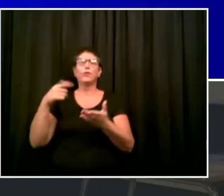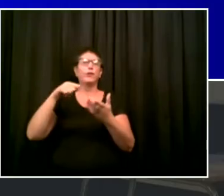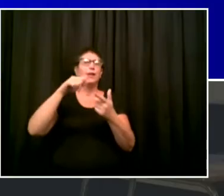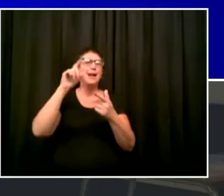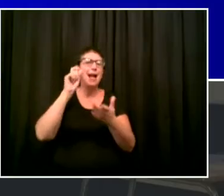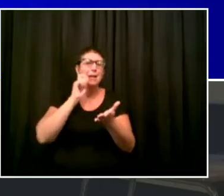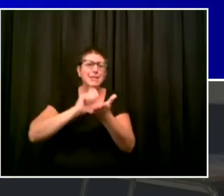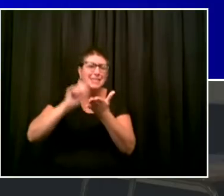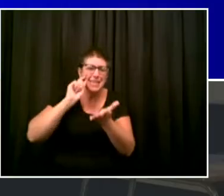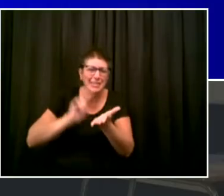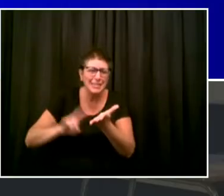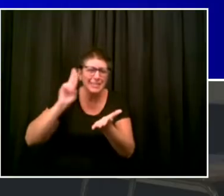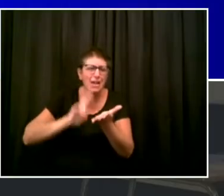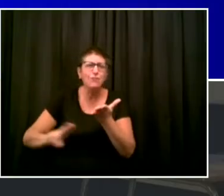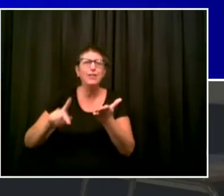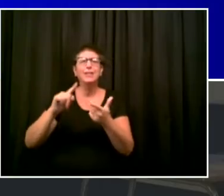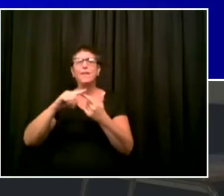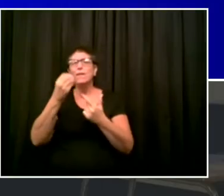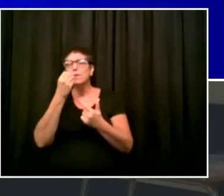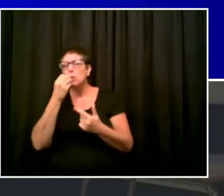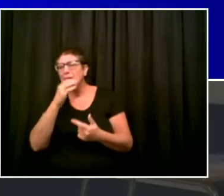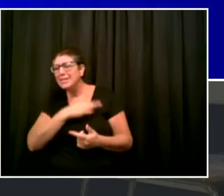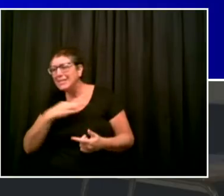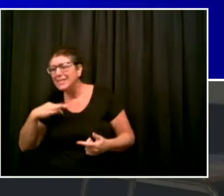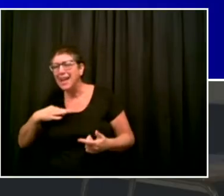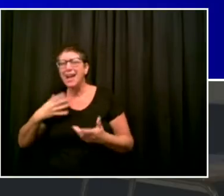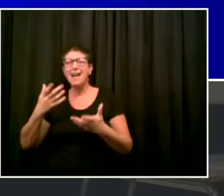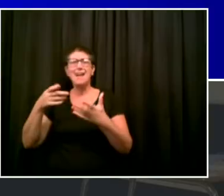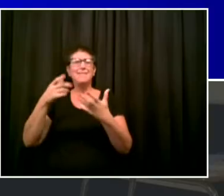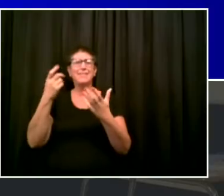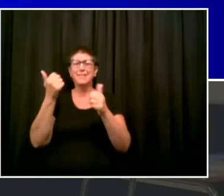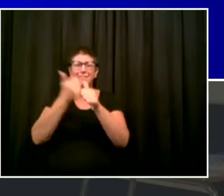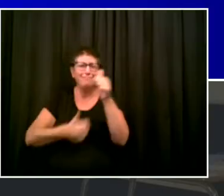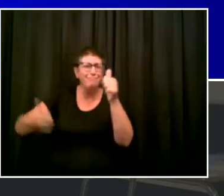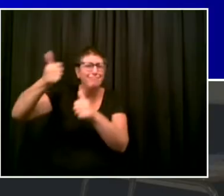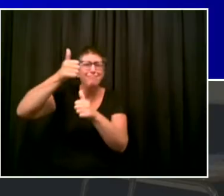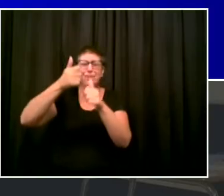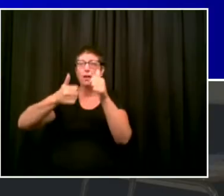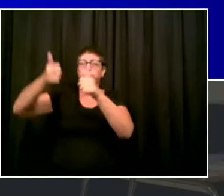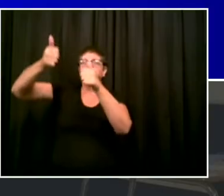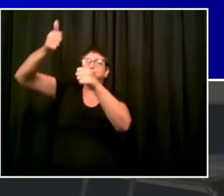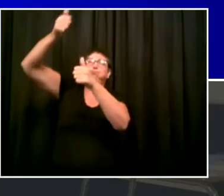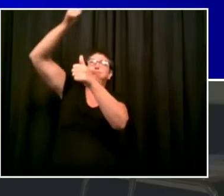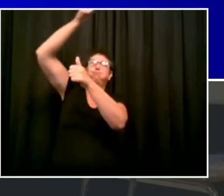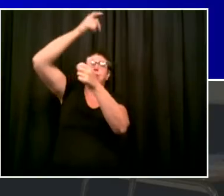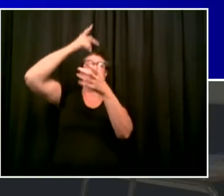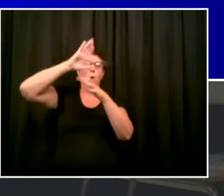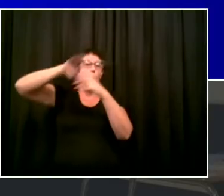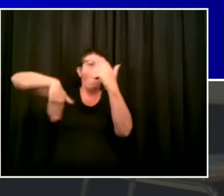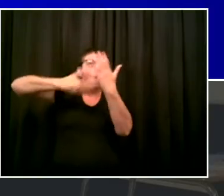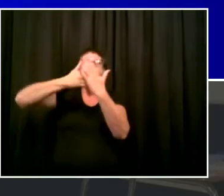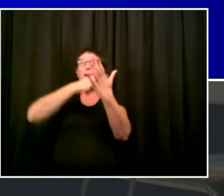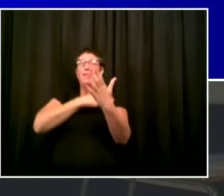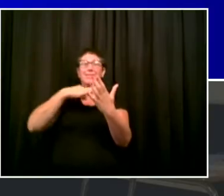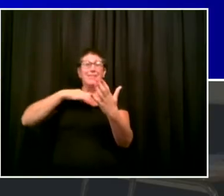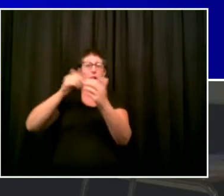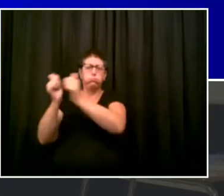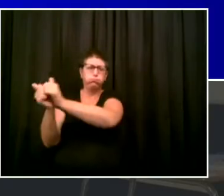ADMINISTRATORS, WITH OUR EDUCATORS, WITH OUR UCSTDOIAL TEAMS, OUR BUILDING STAFF, FOOD SERVING STAFF, YOU NAME